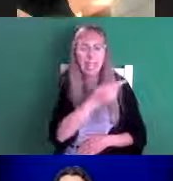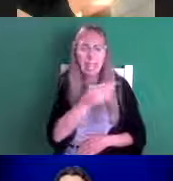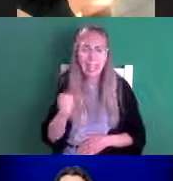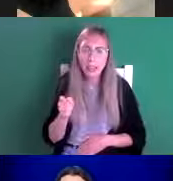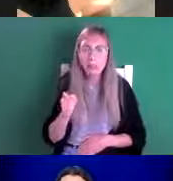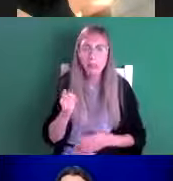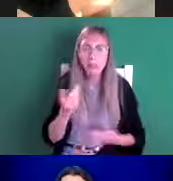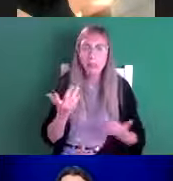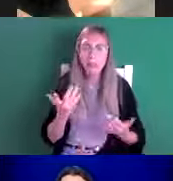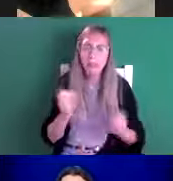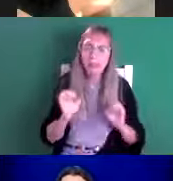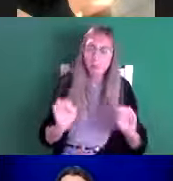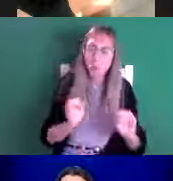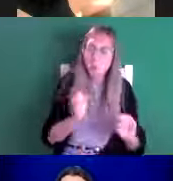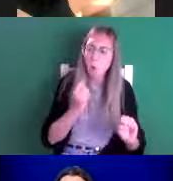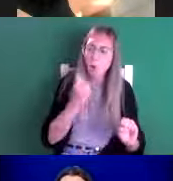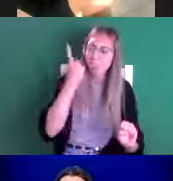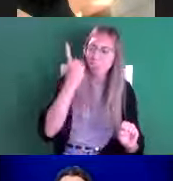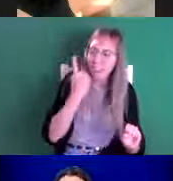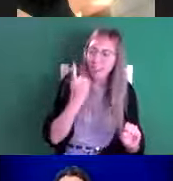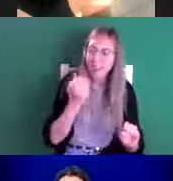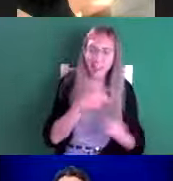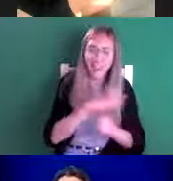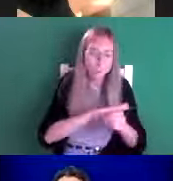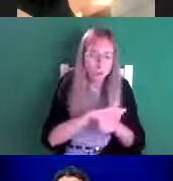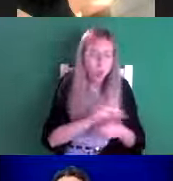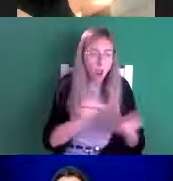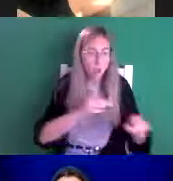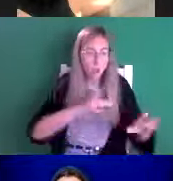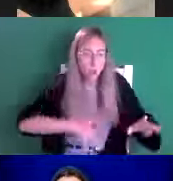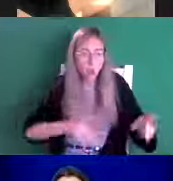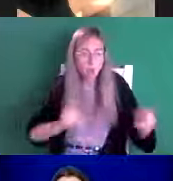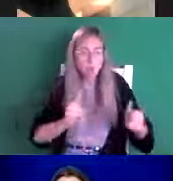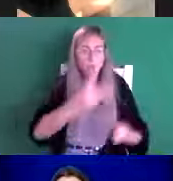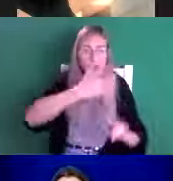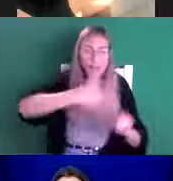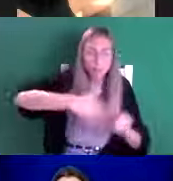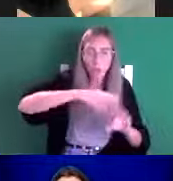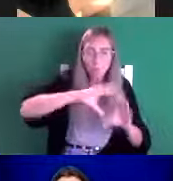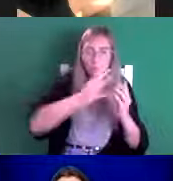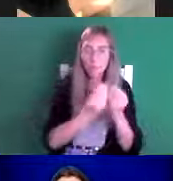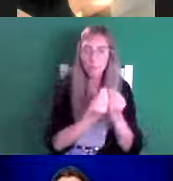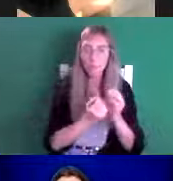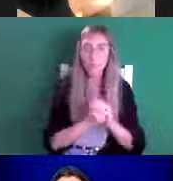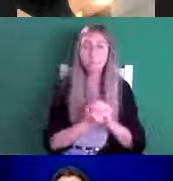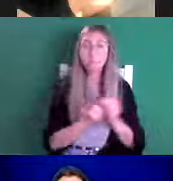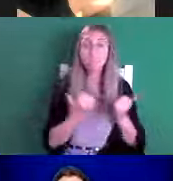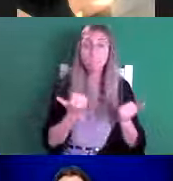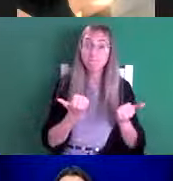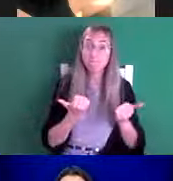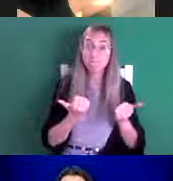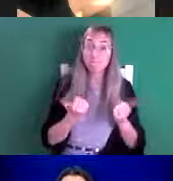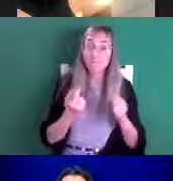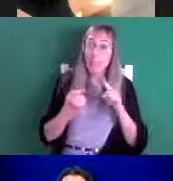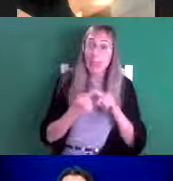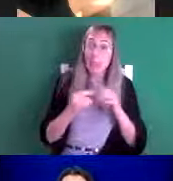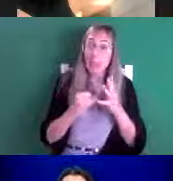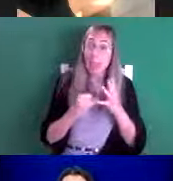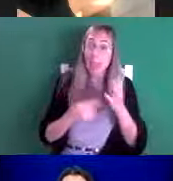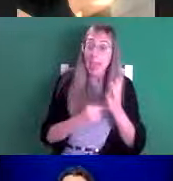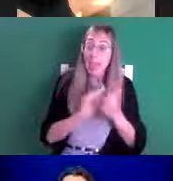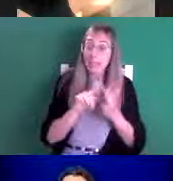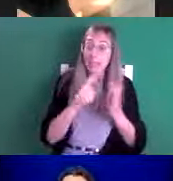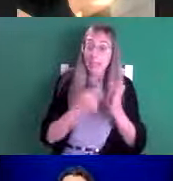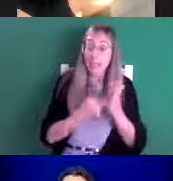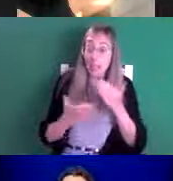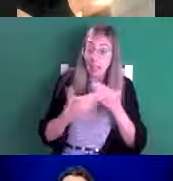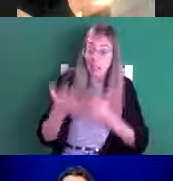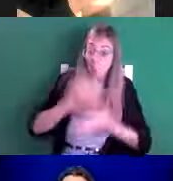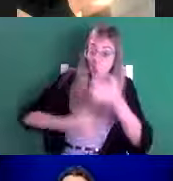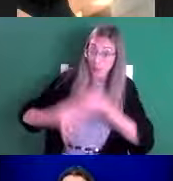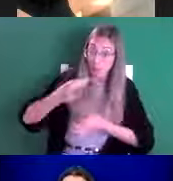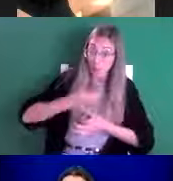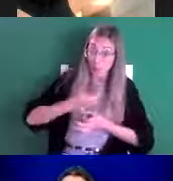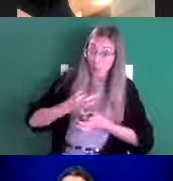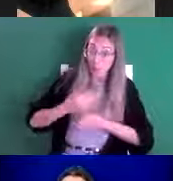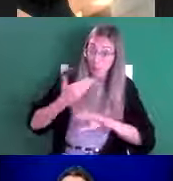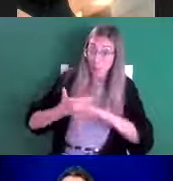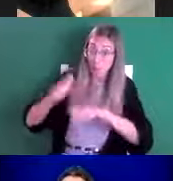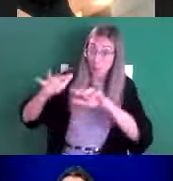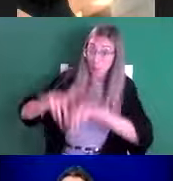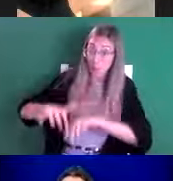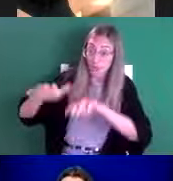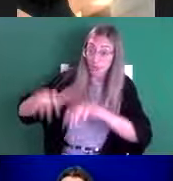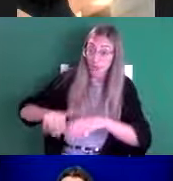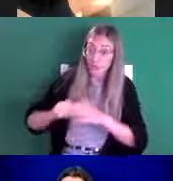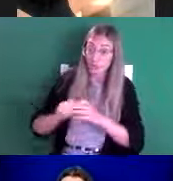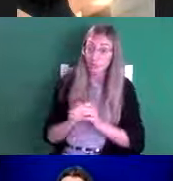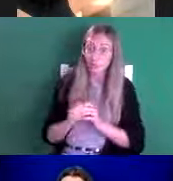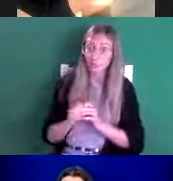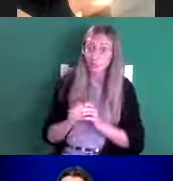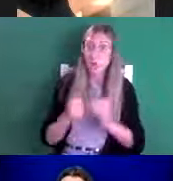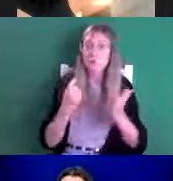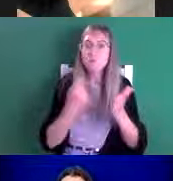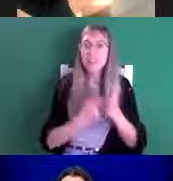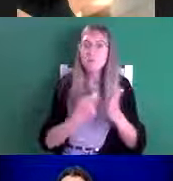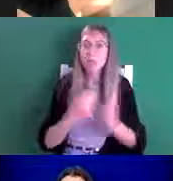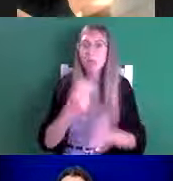where your thinking might have come through on that so esther any questions on the criteria